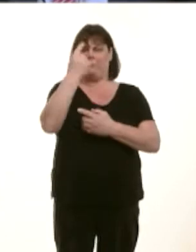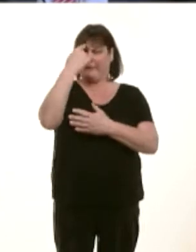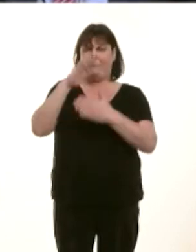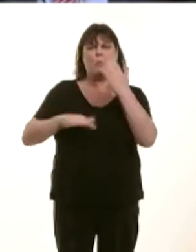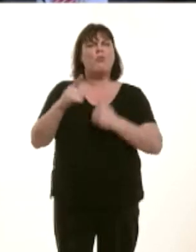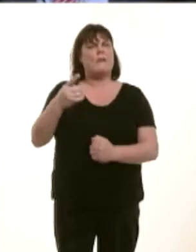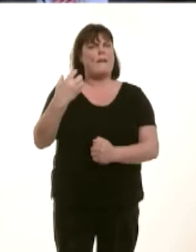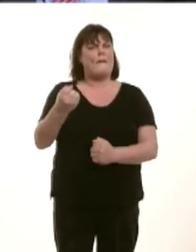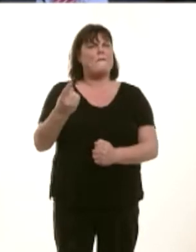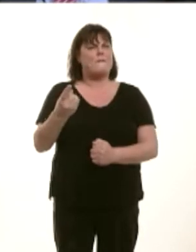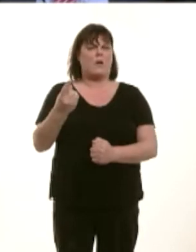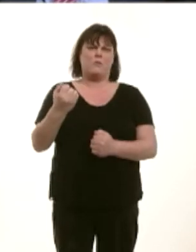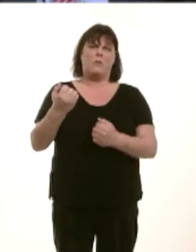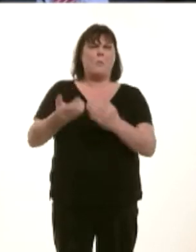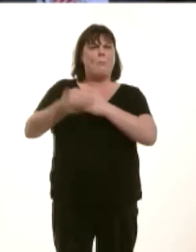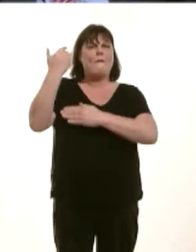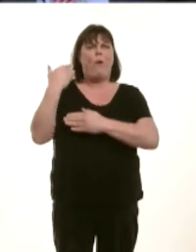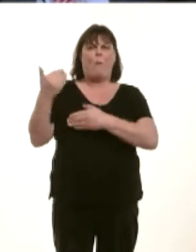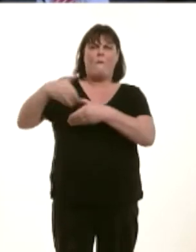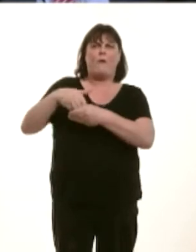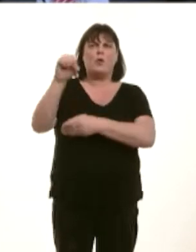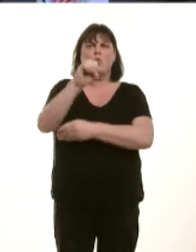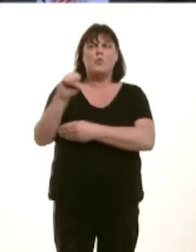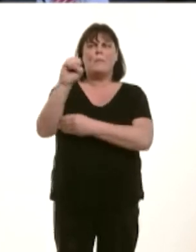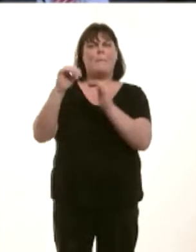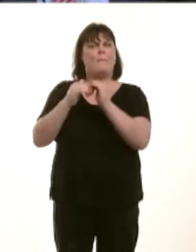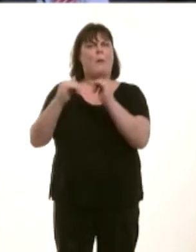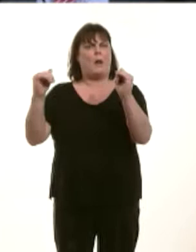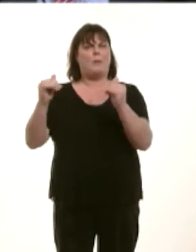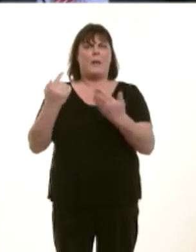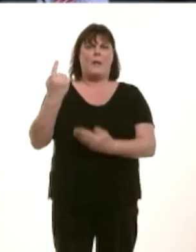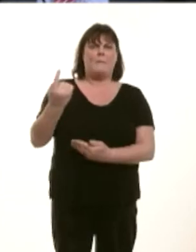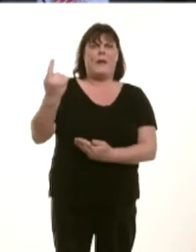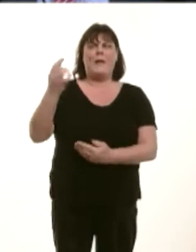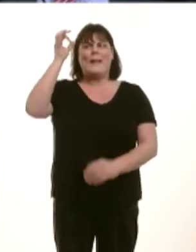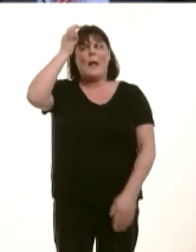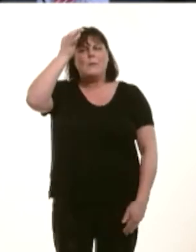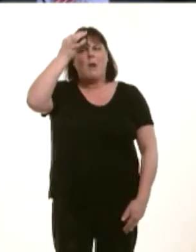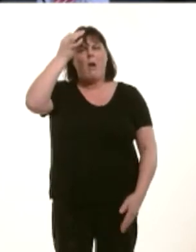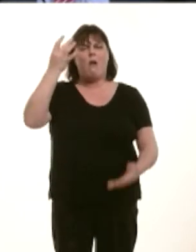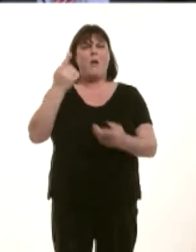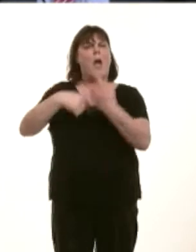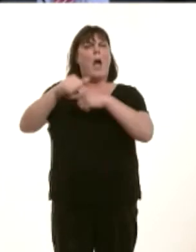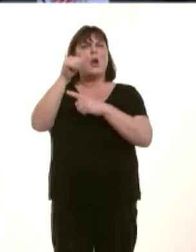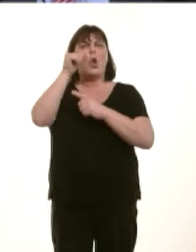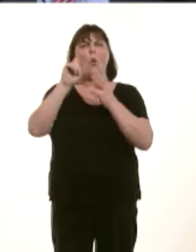very experienced politicianósomebody who was a former Member of the European Parliament and now a councillor. If a UKIP councillor had used these remarks, then of course we